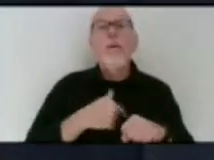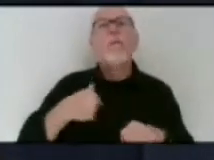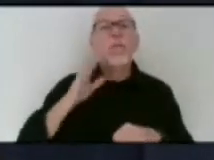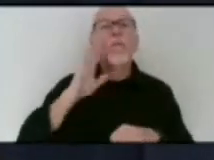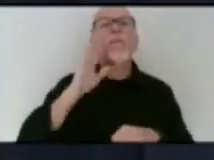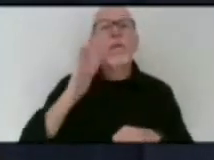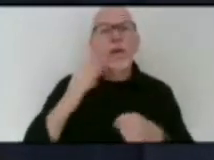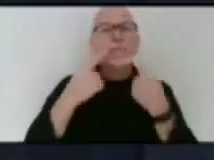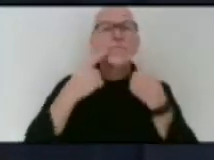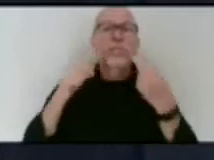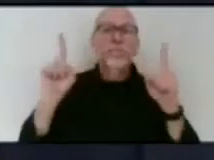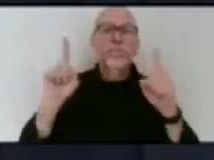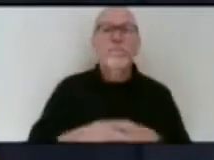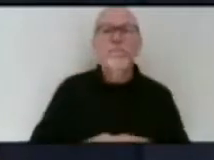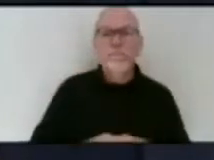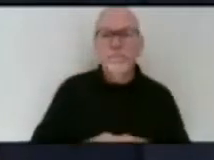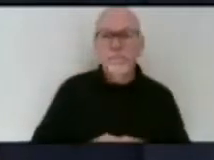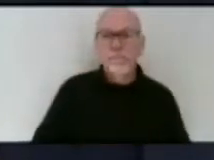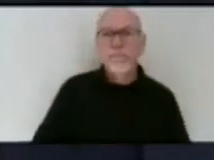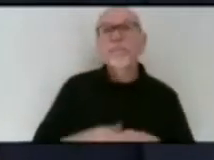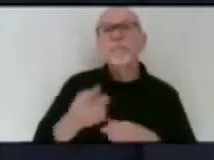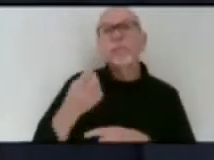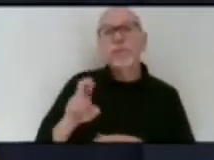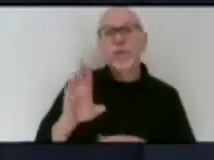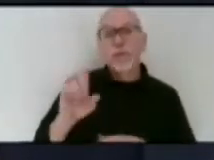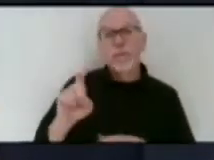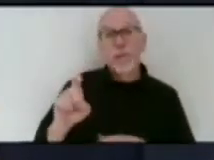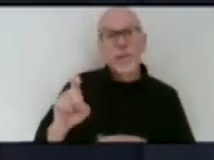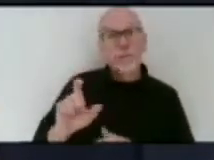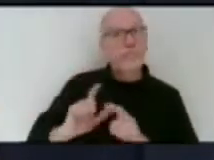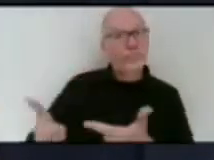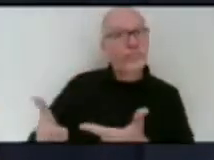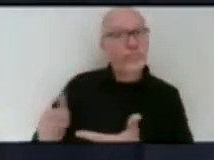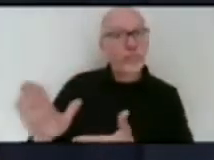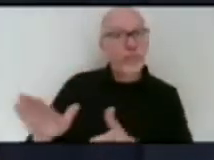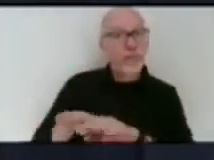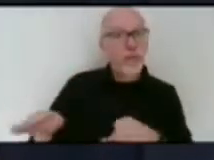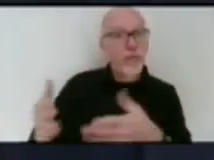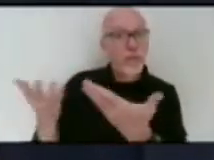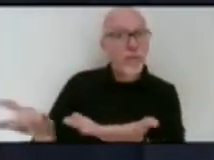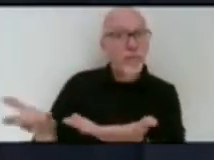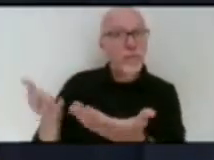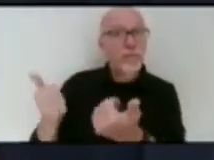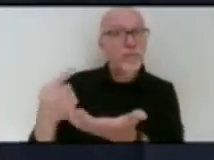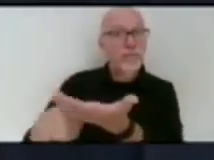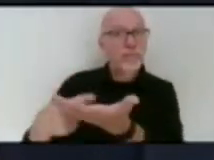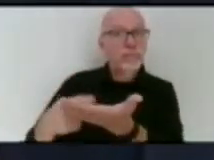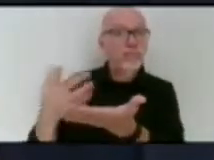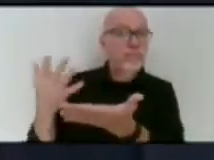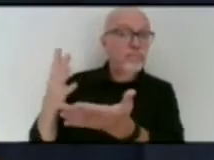Dr Box. The floor is yours to elaborate on the facts as we know them on the ground today.